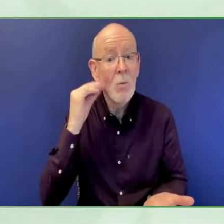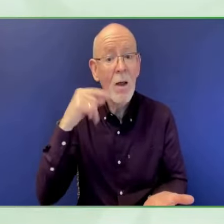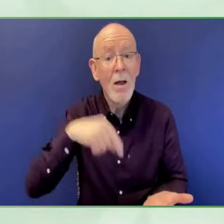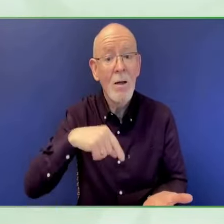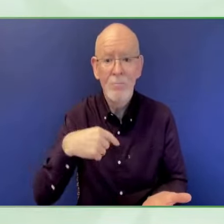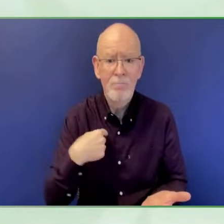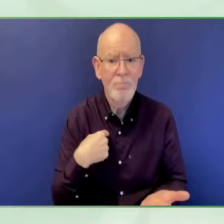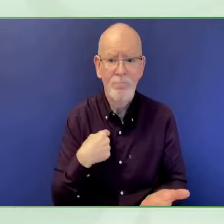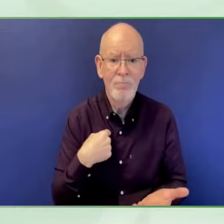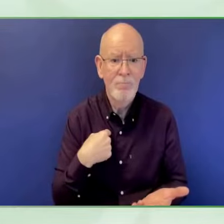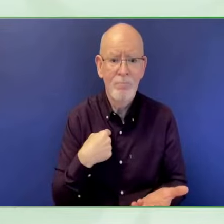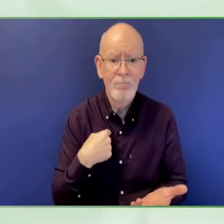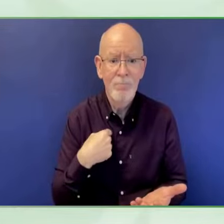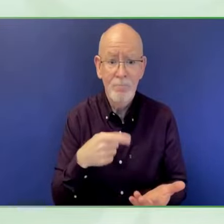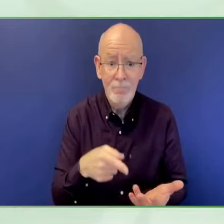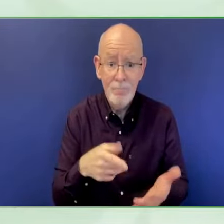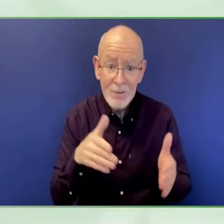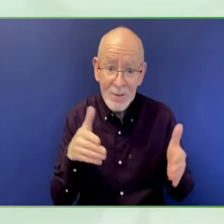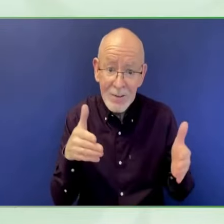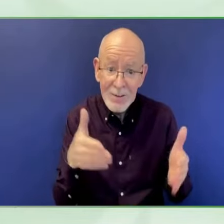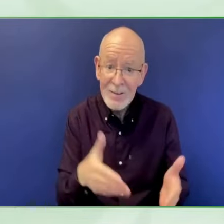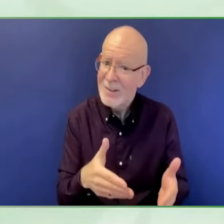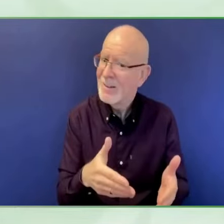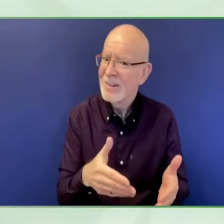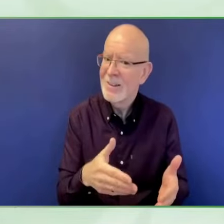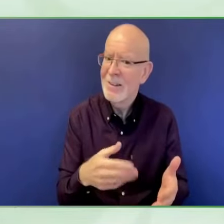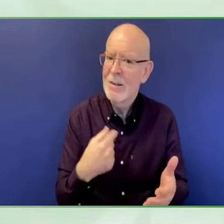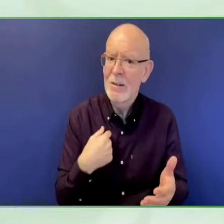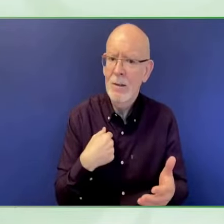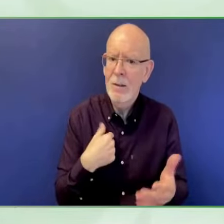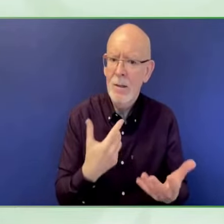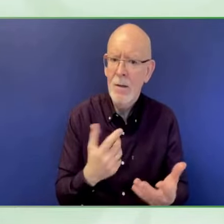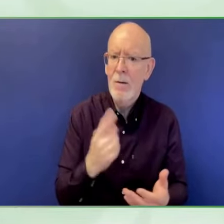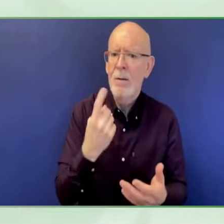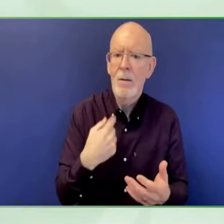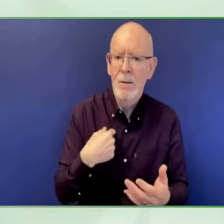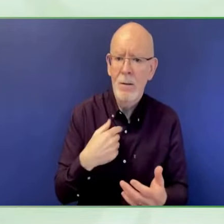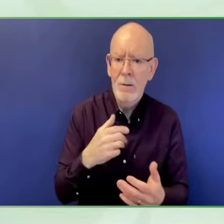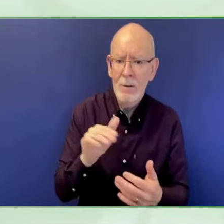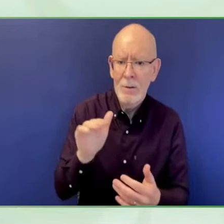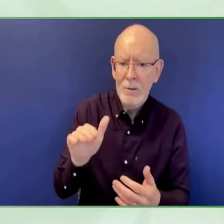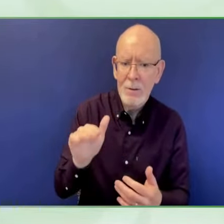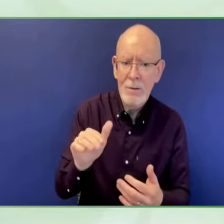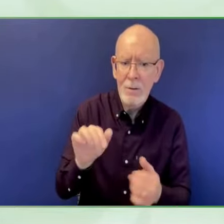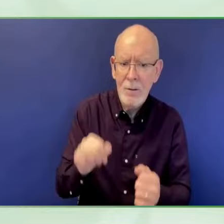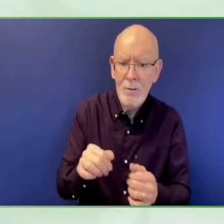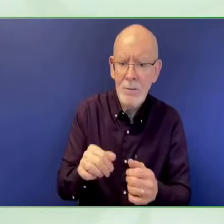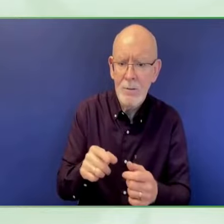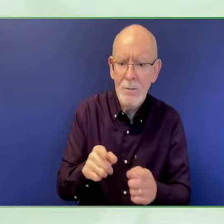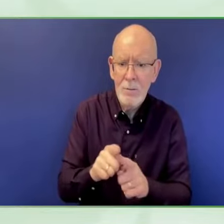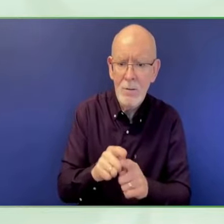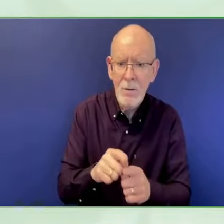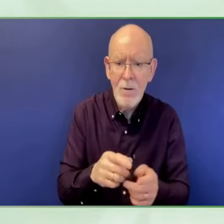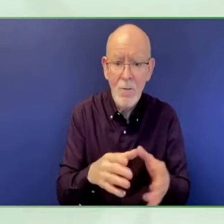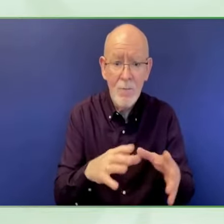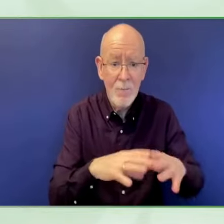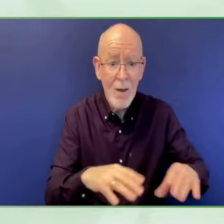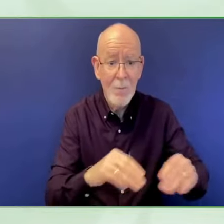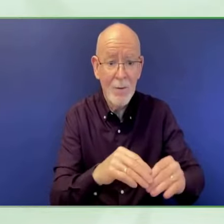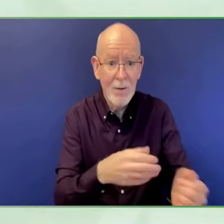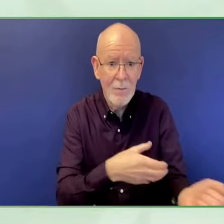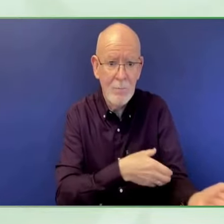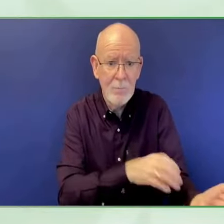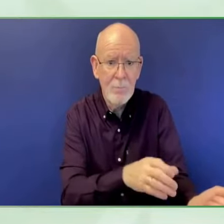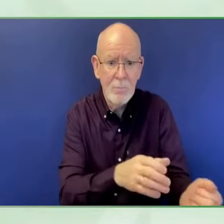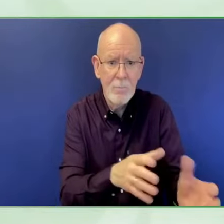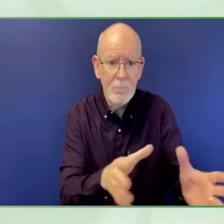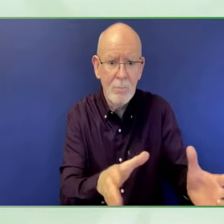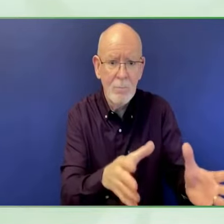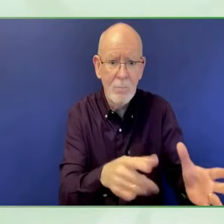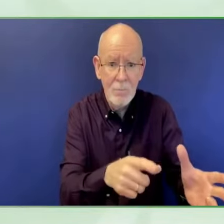with very concrete indicators, by 2026 to have 50% of persons with